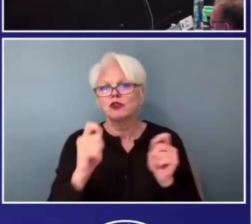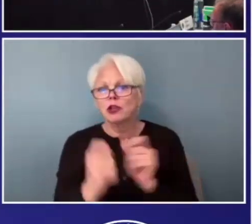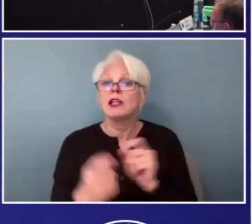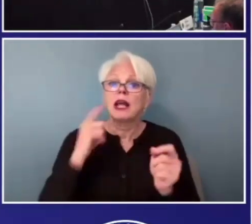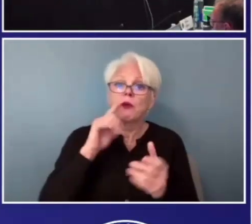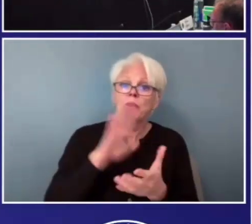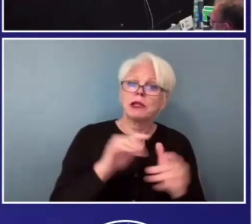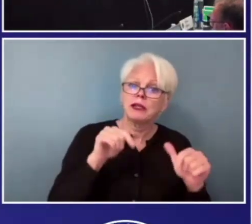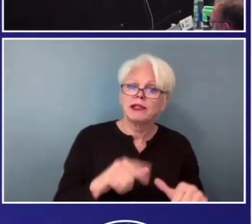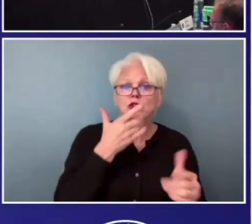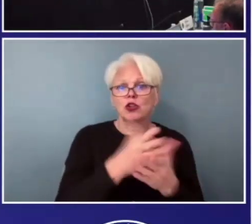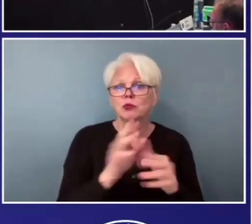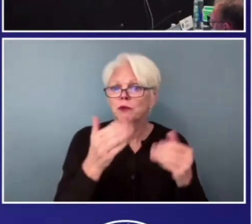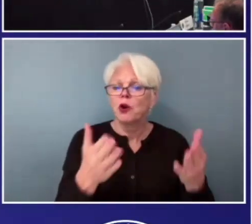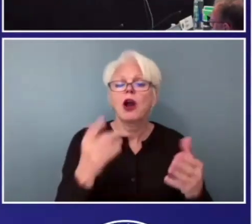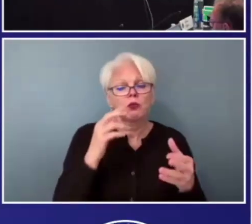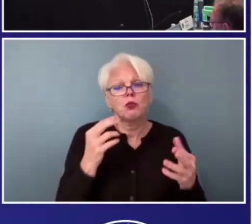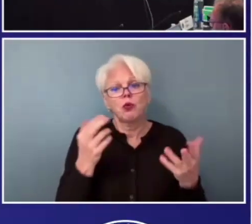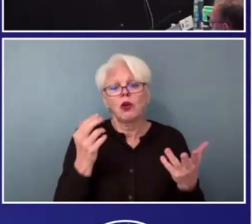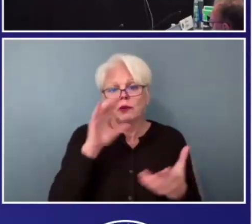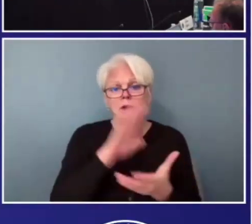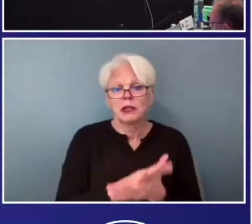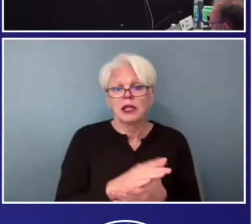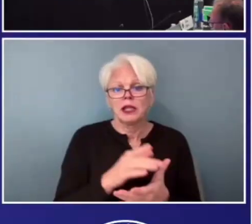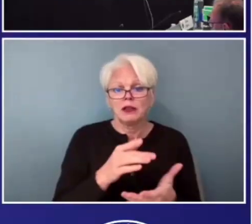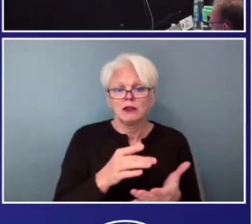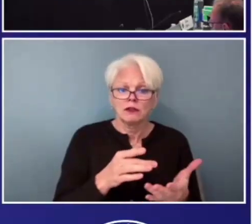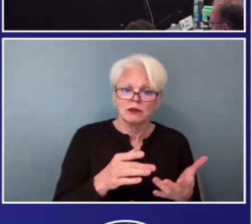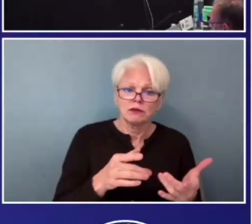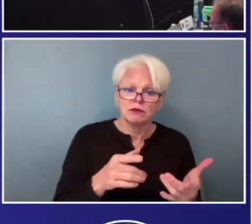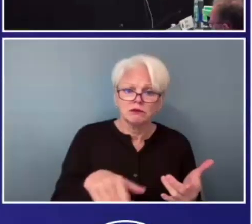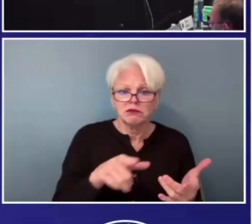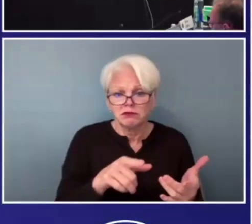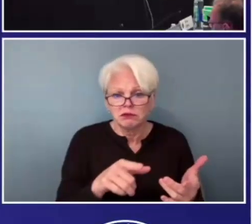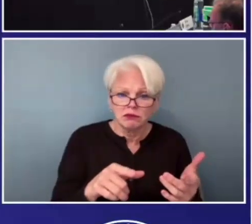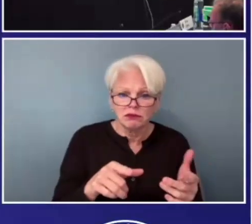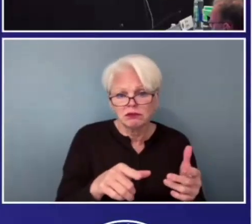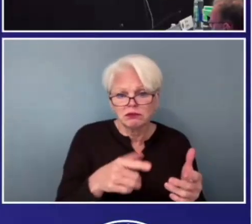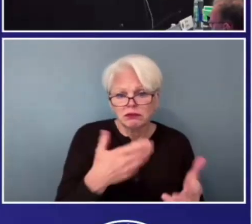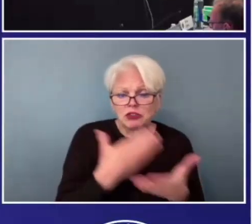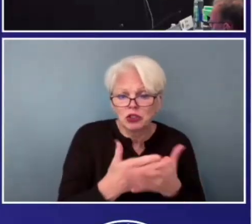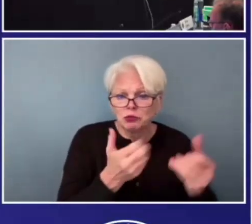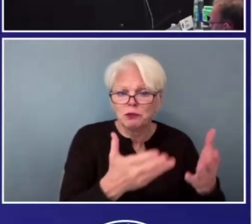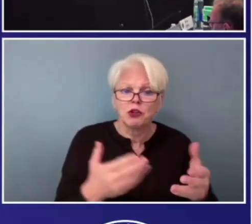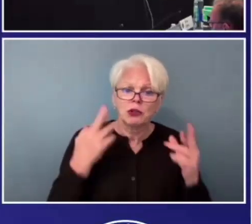you don't have to love it, but you can just, you know, live with it. So, Annmarie, I think we are ready for a